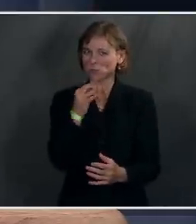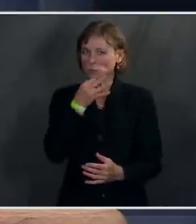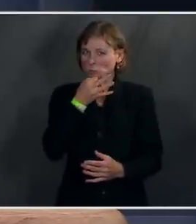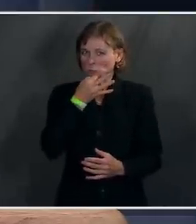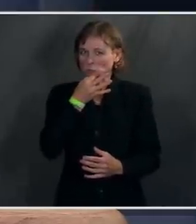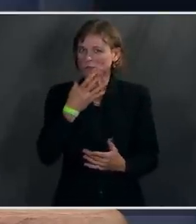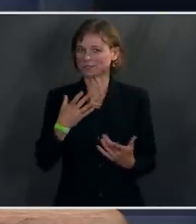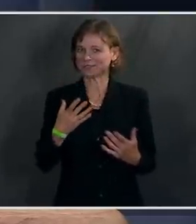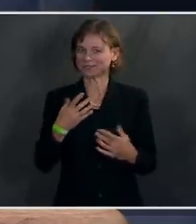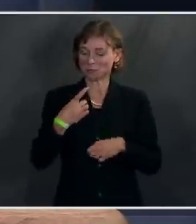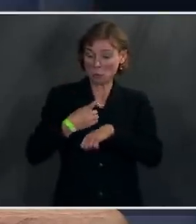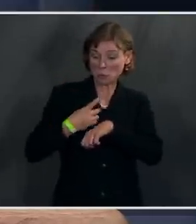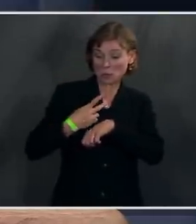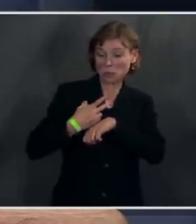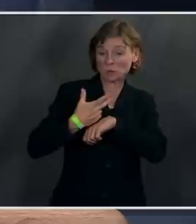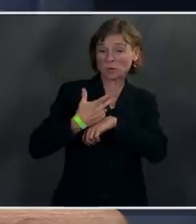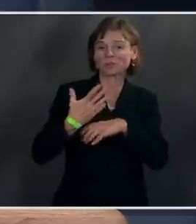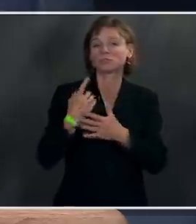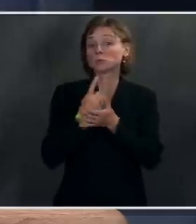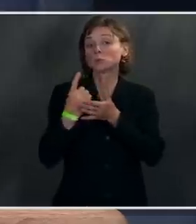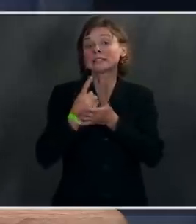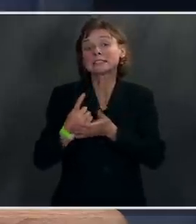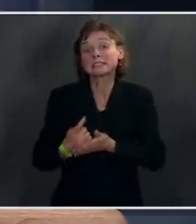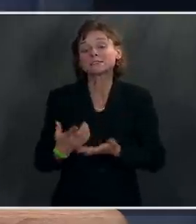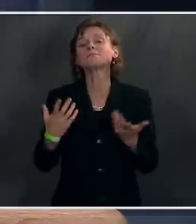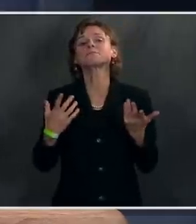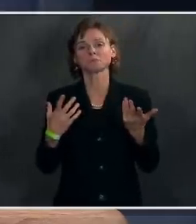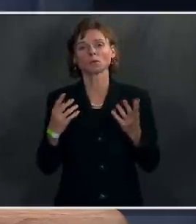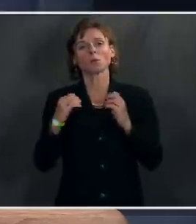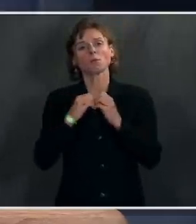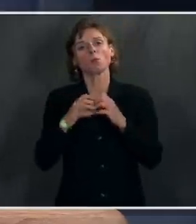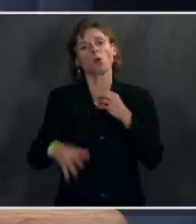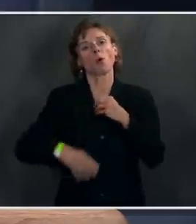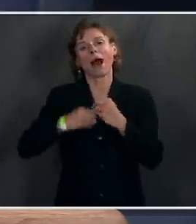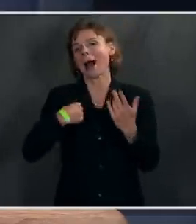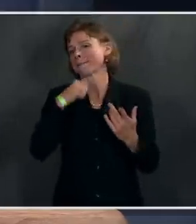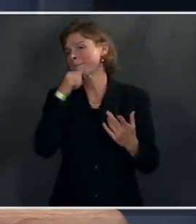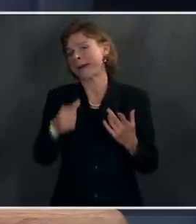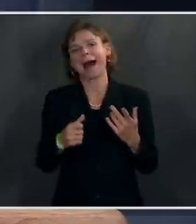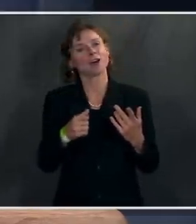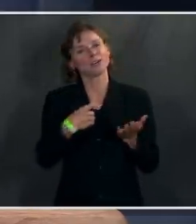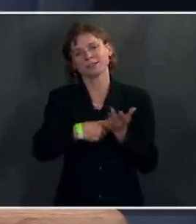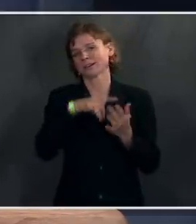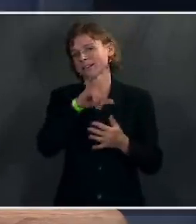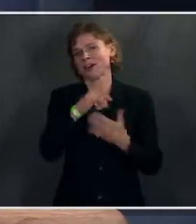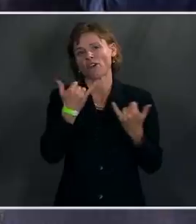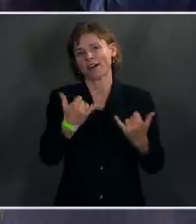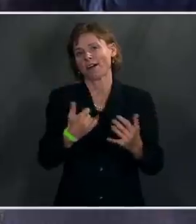and actions that the president is interested in taking. So, I'm just not going to get ahead of that right now. The Press: So, you're saying he might still do it,